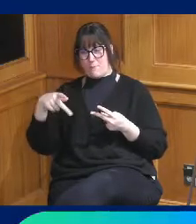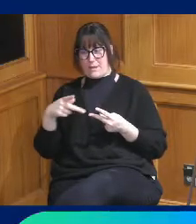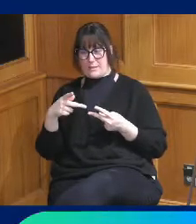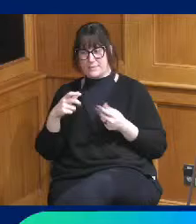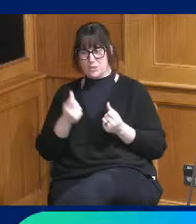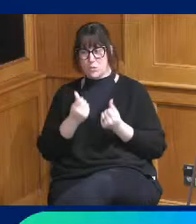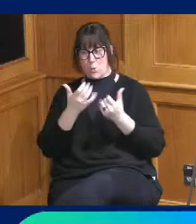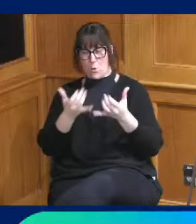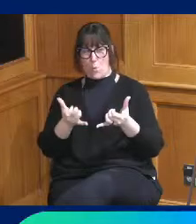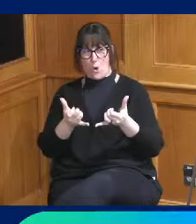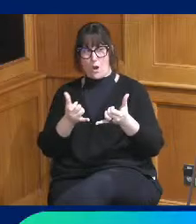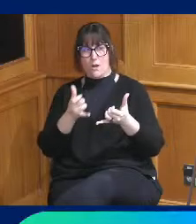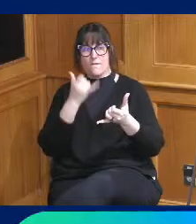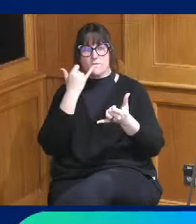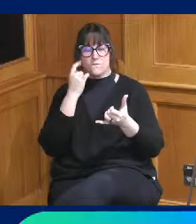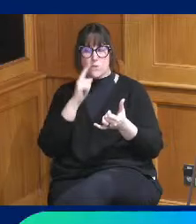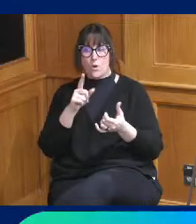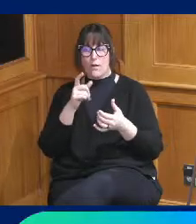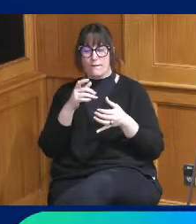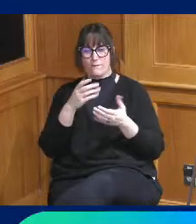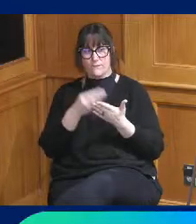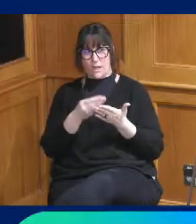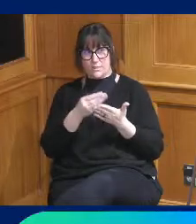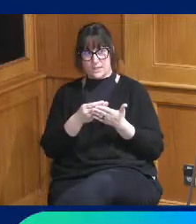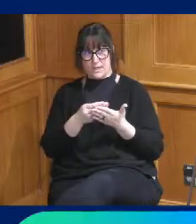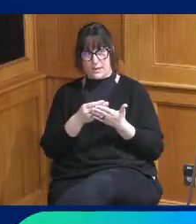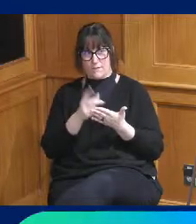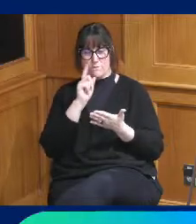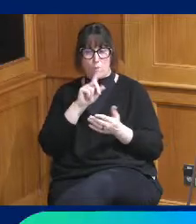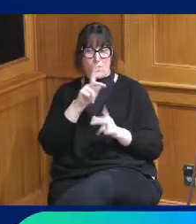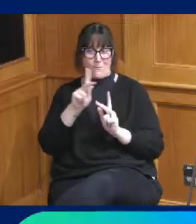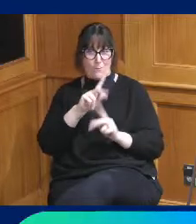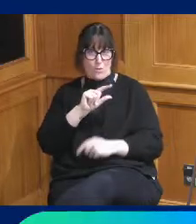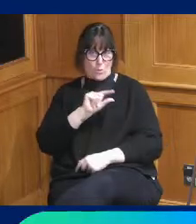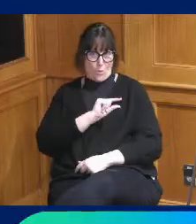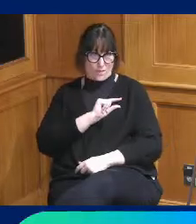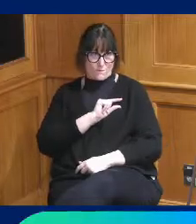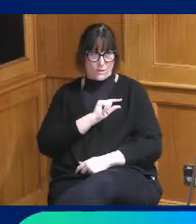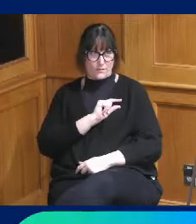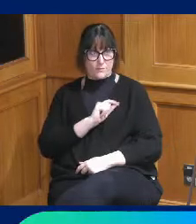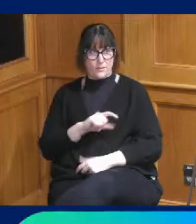range of Supportive Services to qualifying households this first RFP was released in